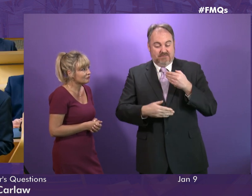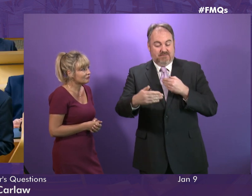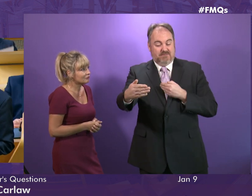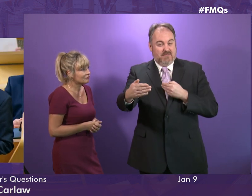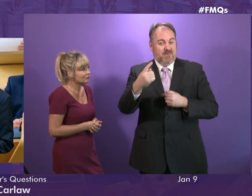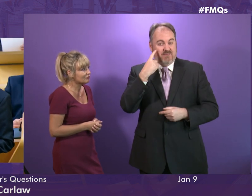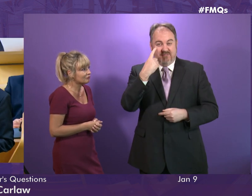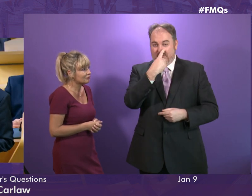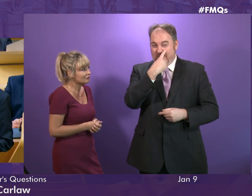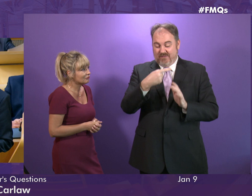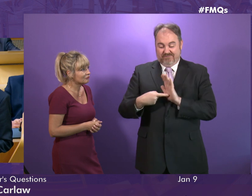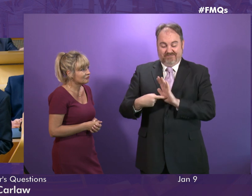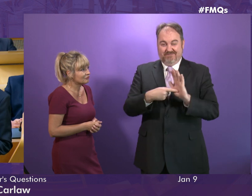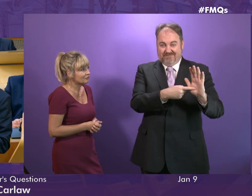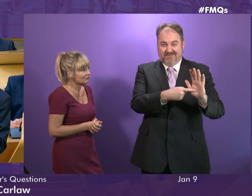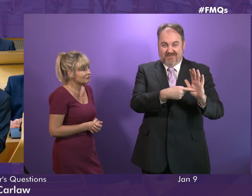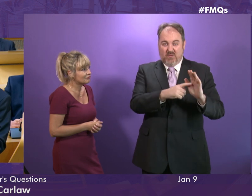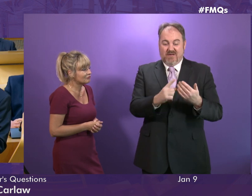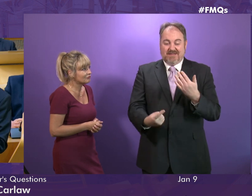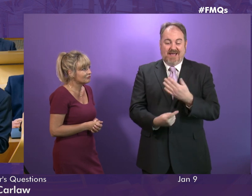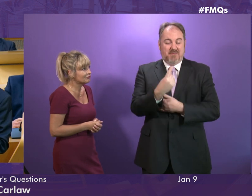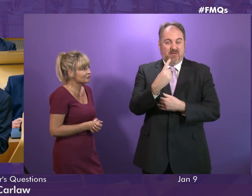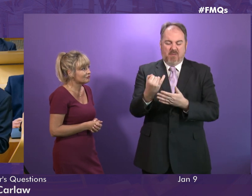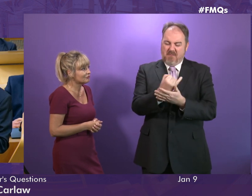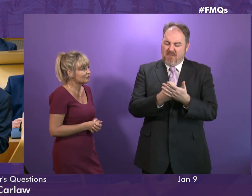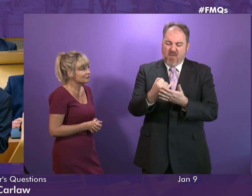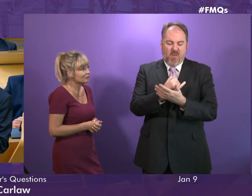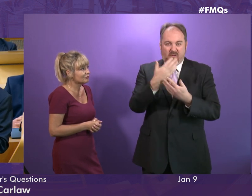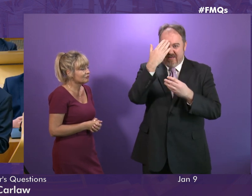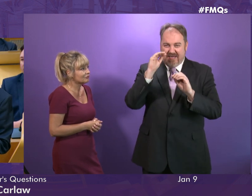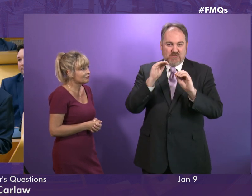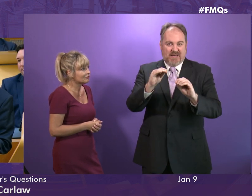on education will come home to roost—a year when we will see the Scottish National Party